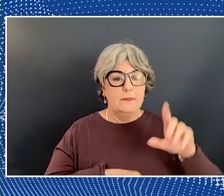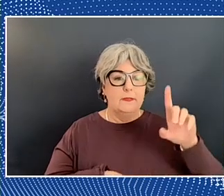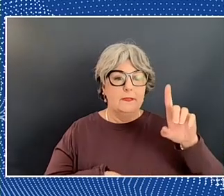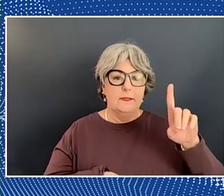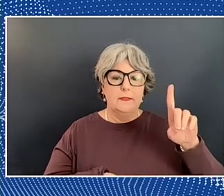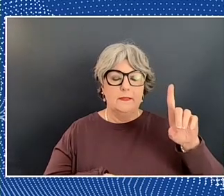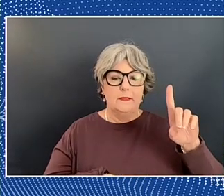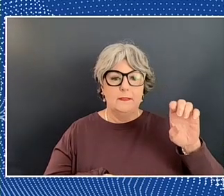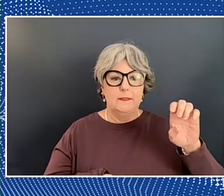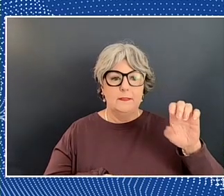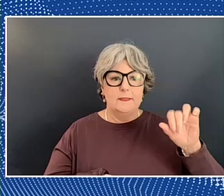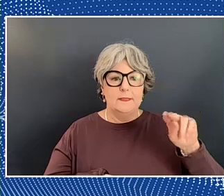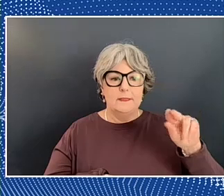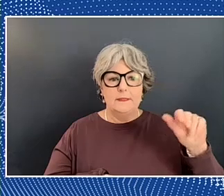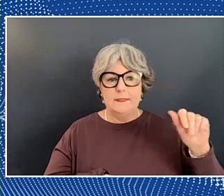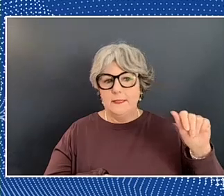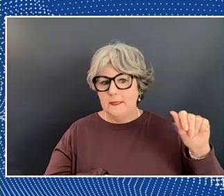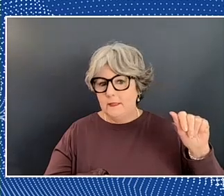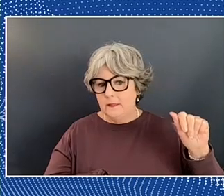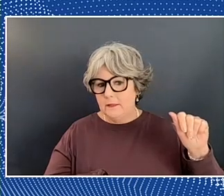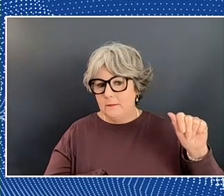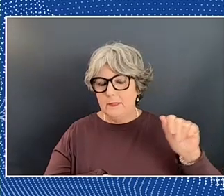joined but needs to enable audio. Let me message her.